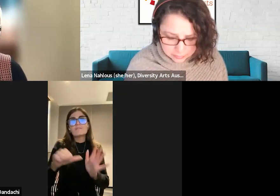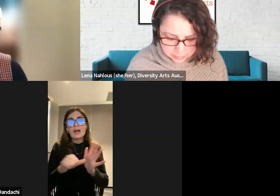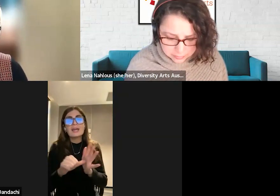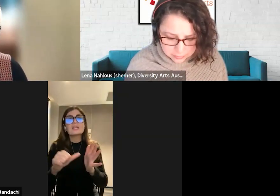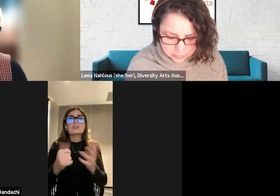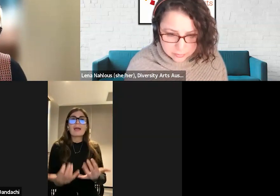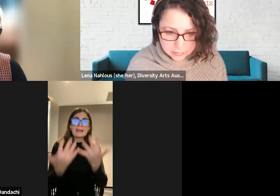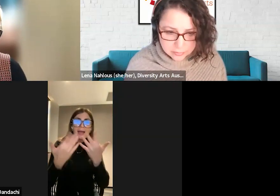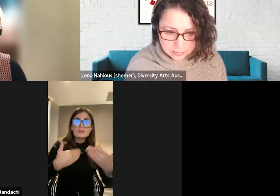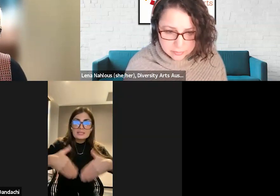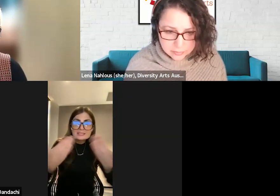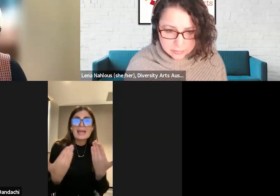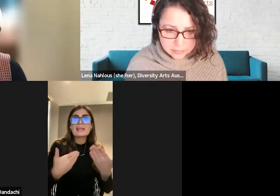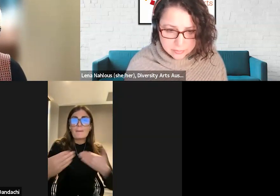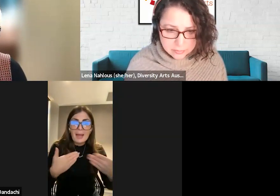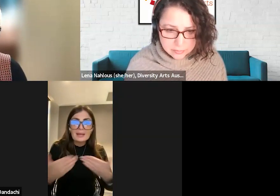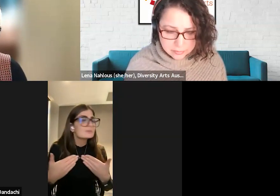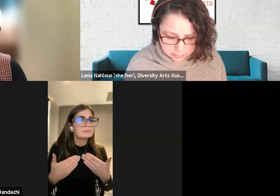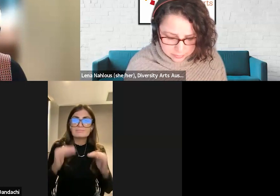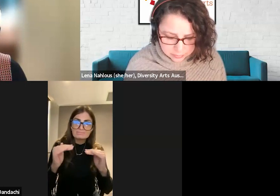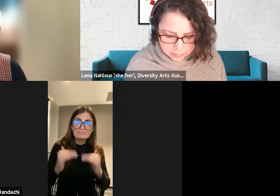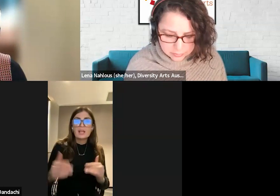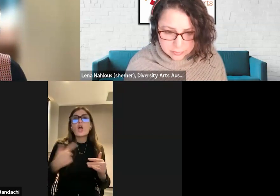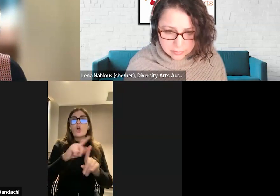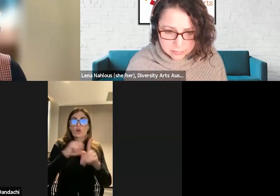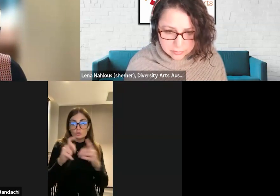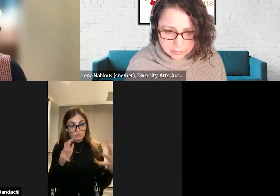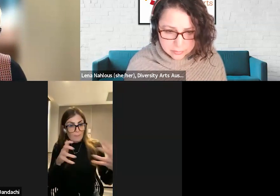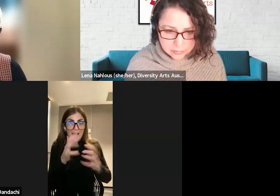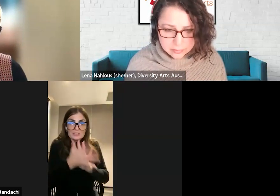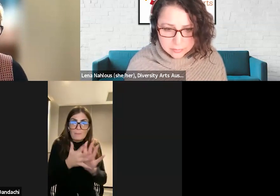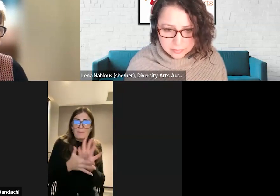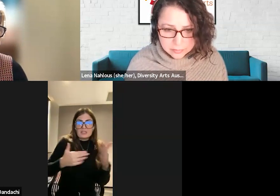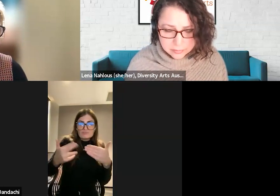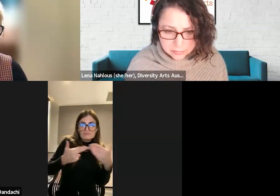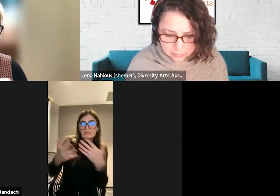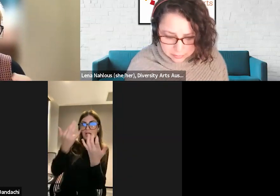Creating a cultural match is more about developing strategic and realistic connections between